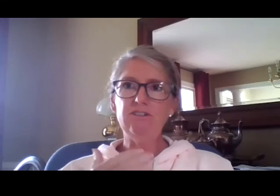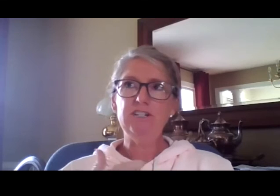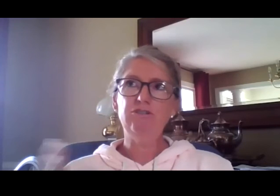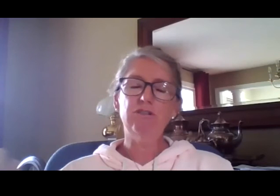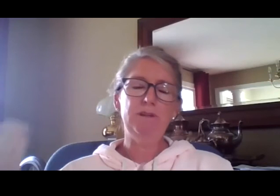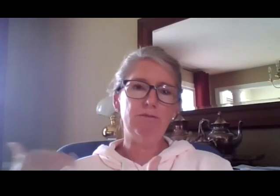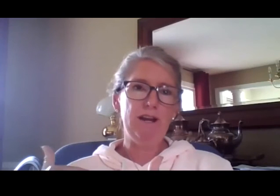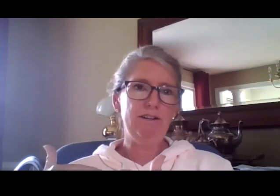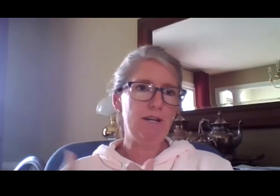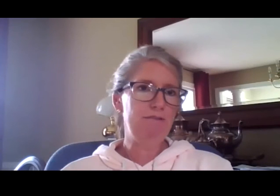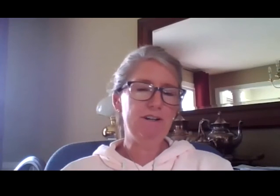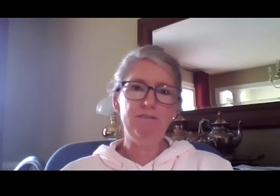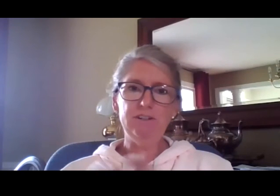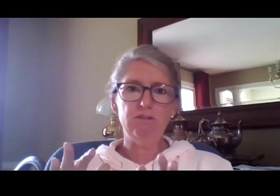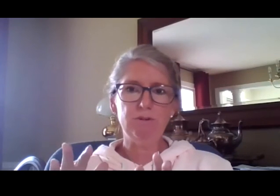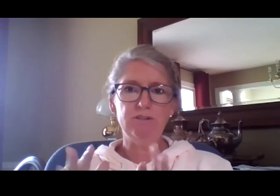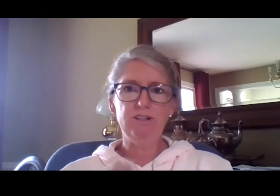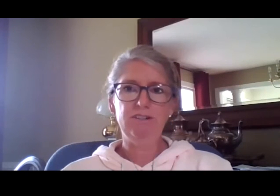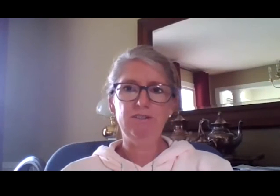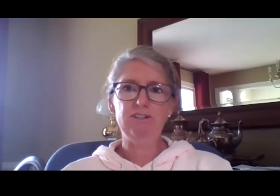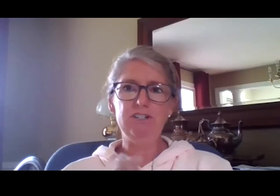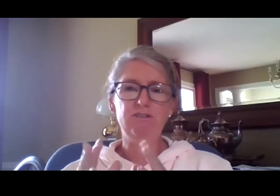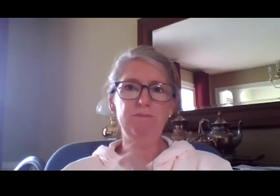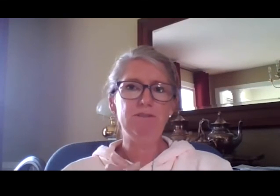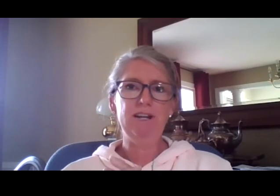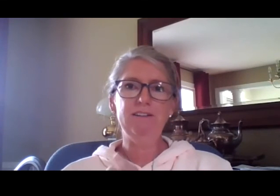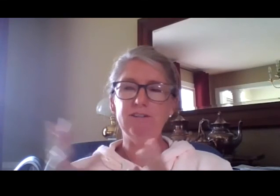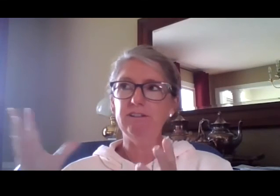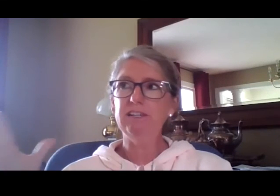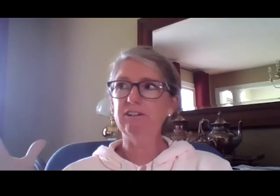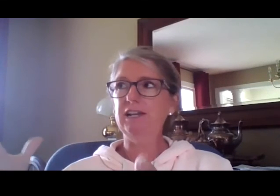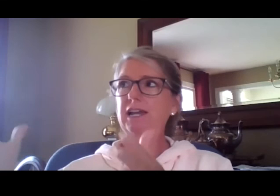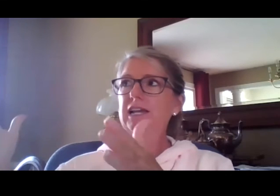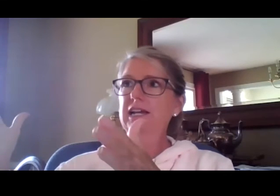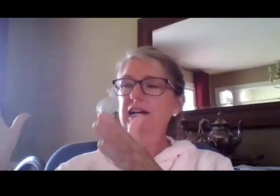As she toured me around, I'm a visual person so as she toured me around there were literally